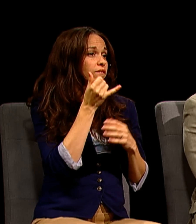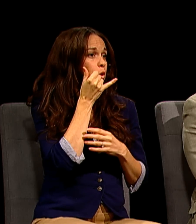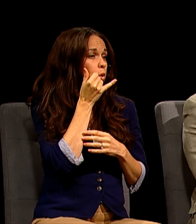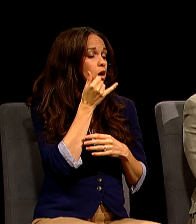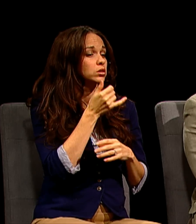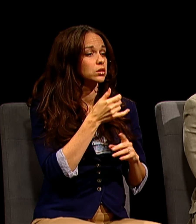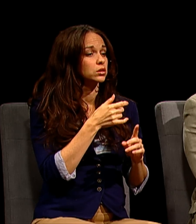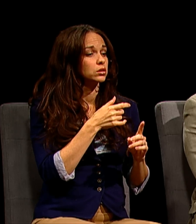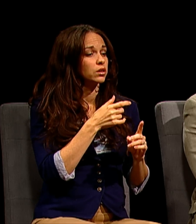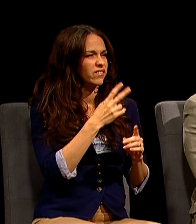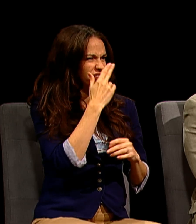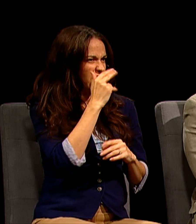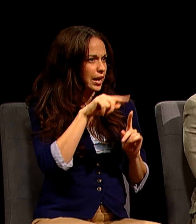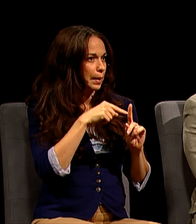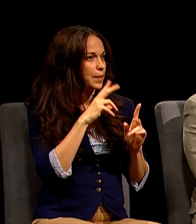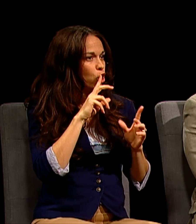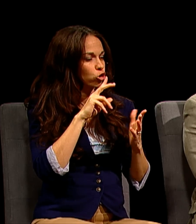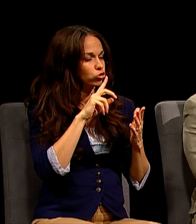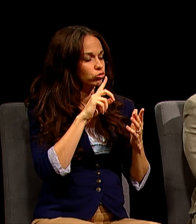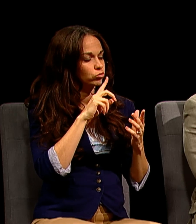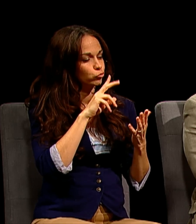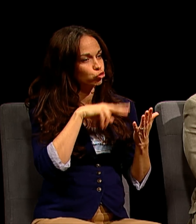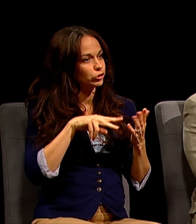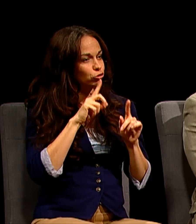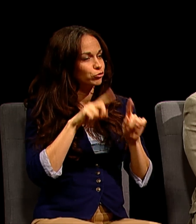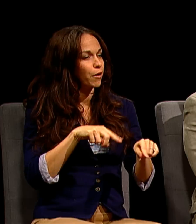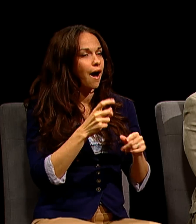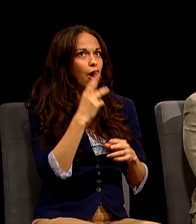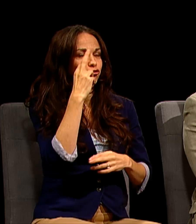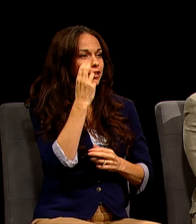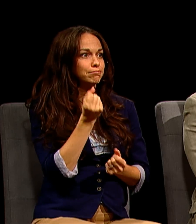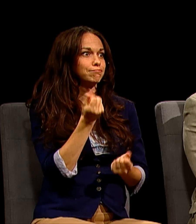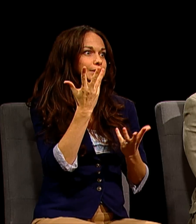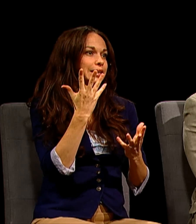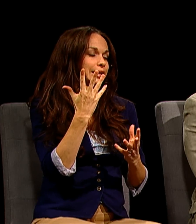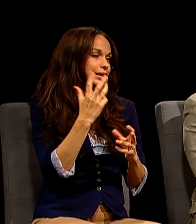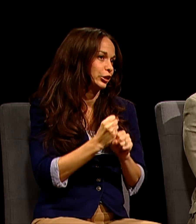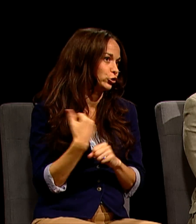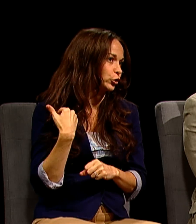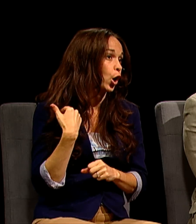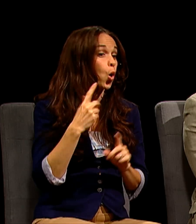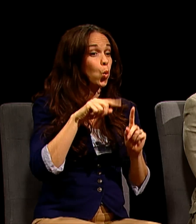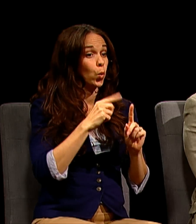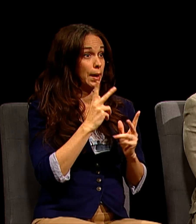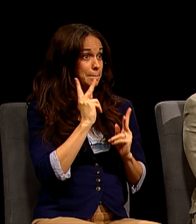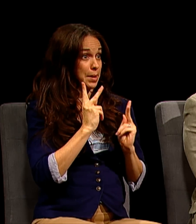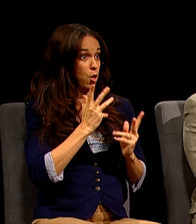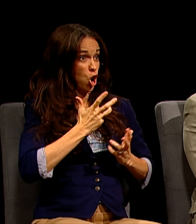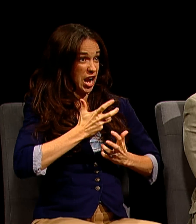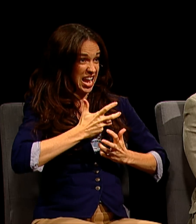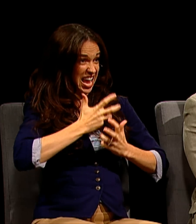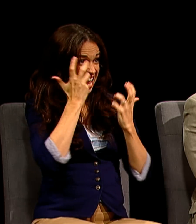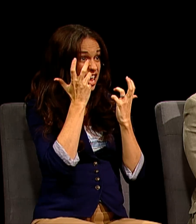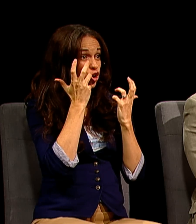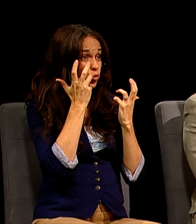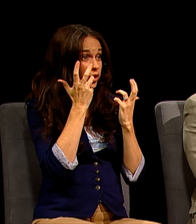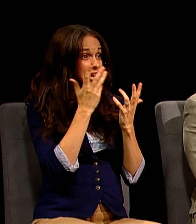funny thing about reader response and I realized this years and years ago. When people are angry at you and they want to contact